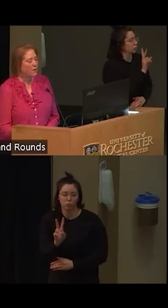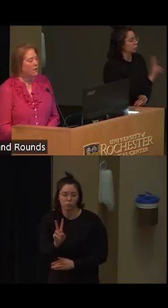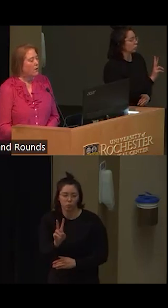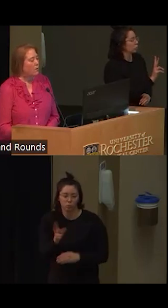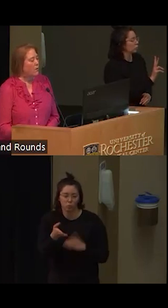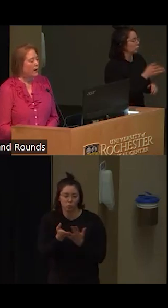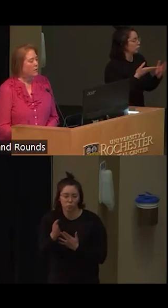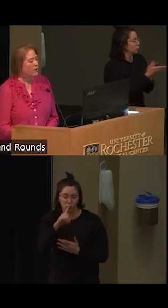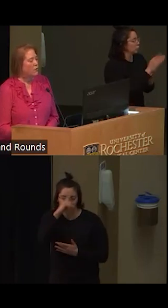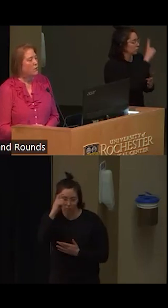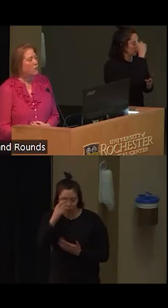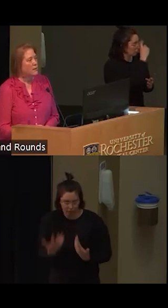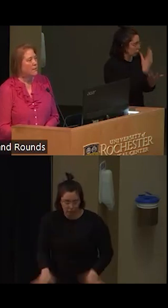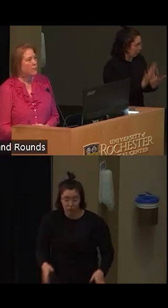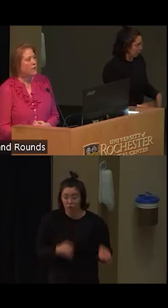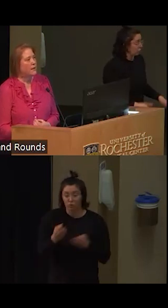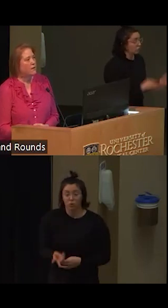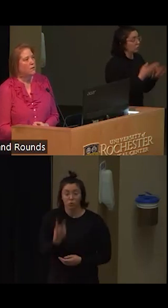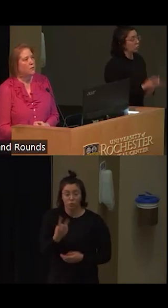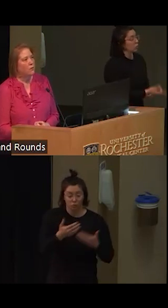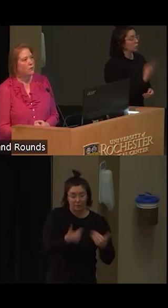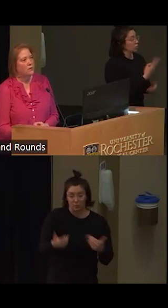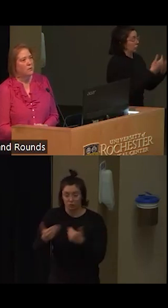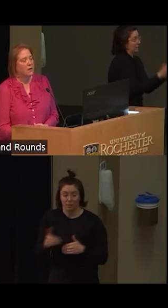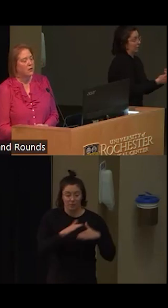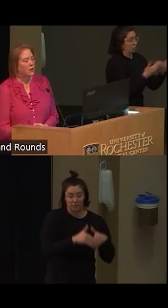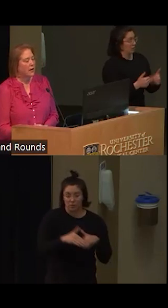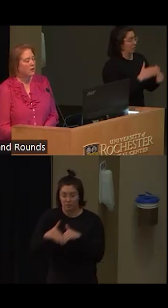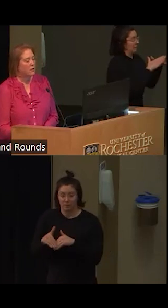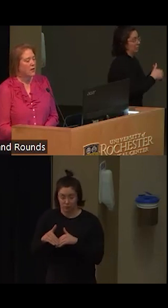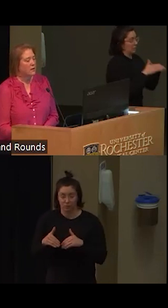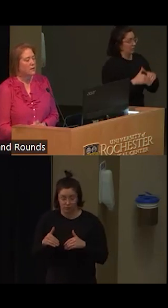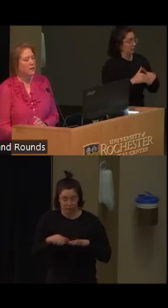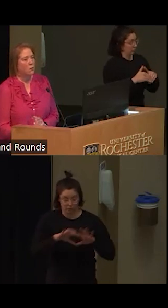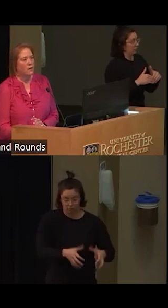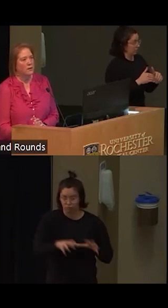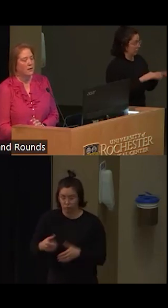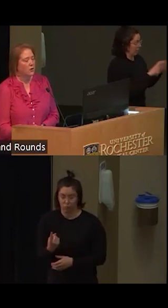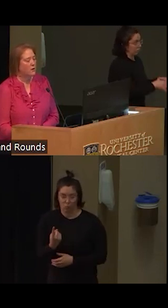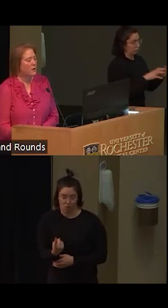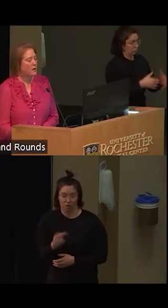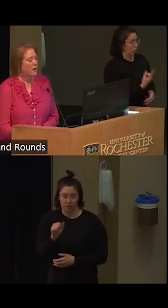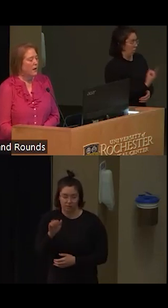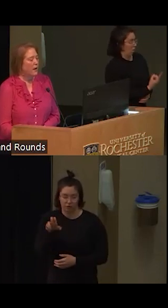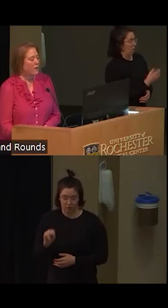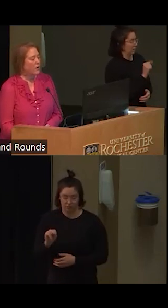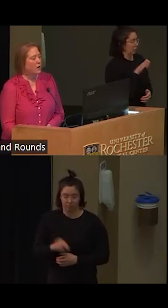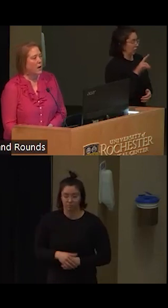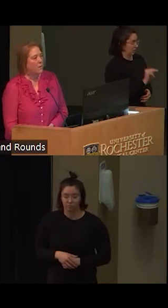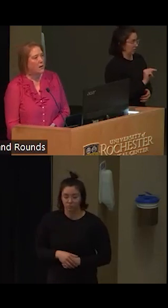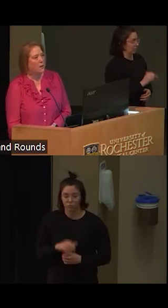summer we ran two separate individual simulation exercises in one session and we could accommodate